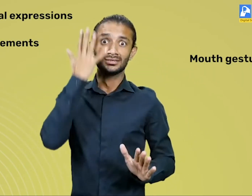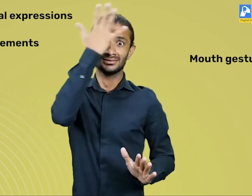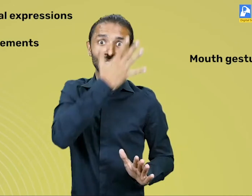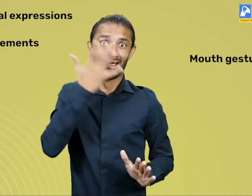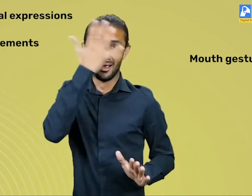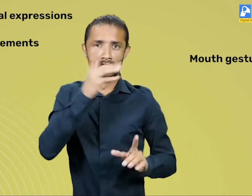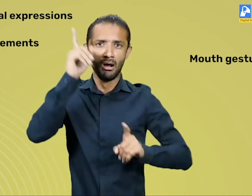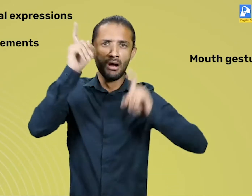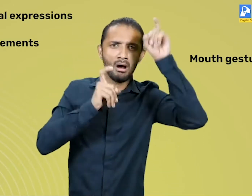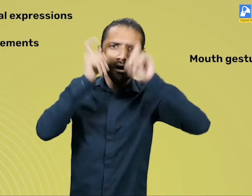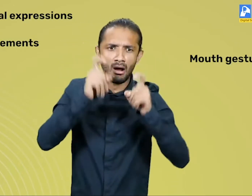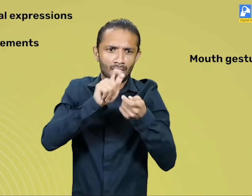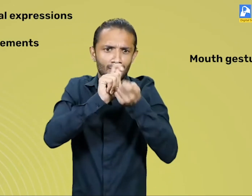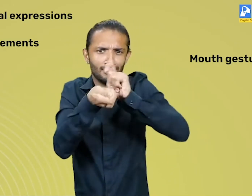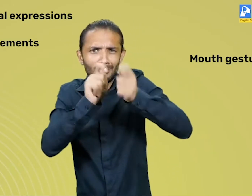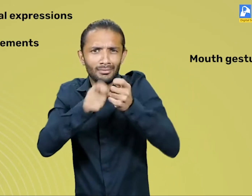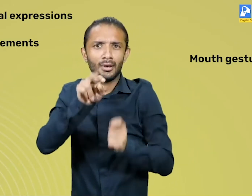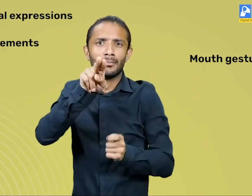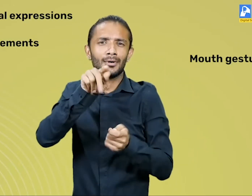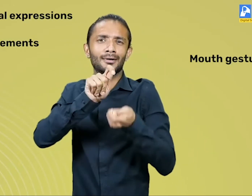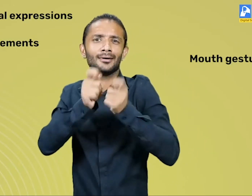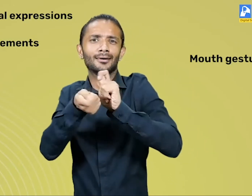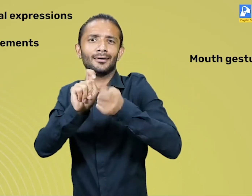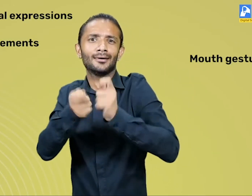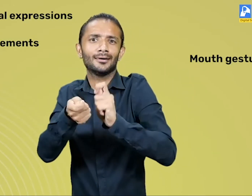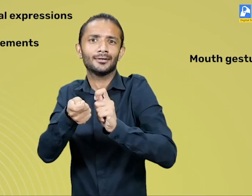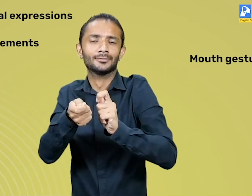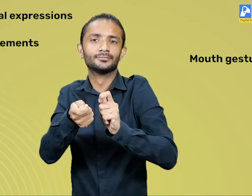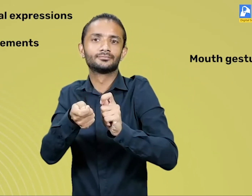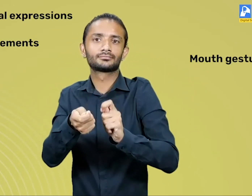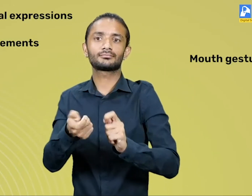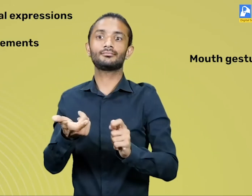If the facial expression changes, the meaning changes.